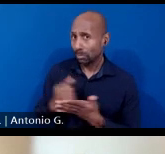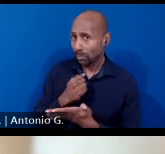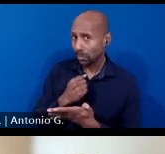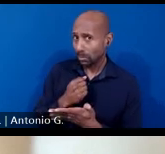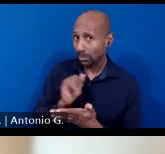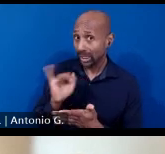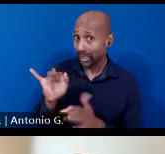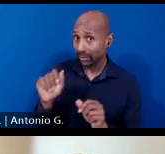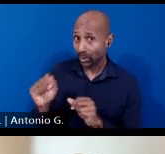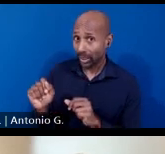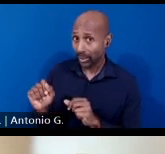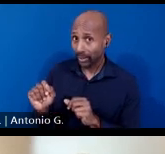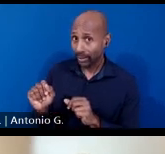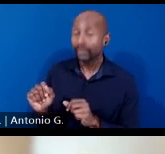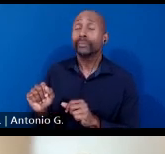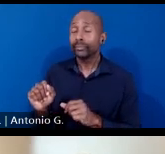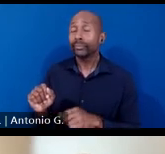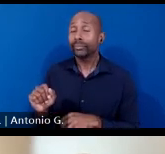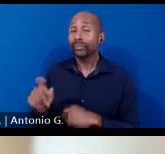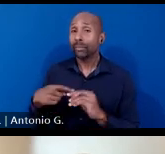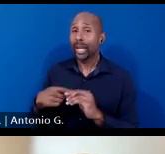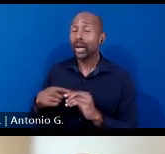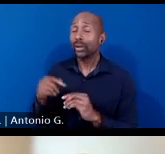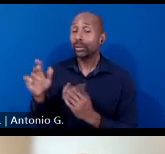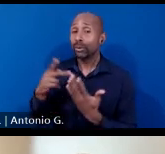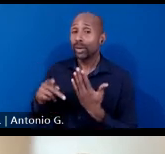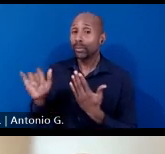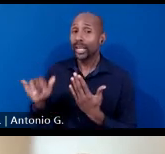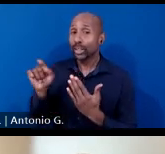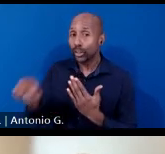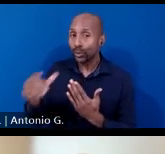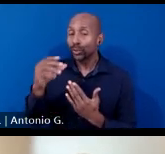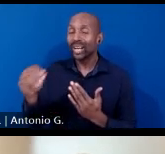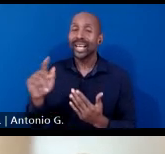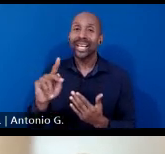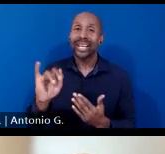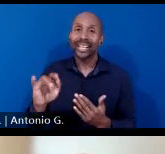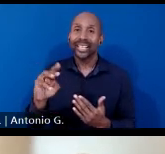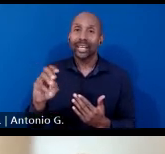And both you and Kimberly talked a little bit about supporting a new teachers and the field.